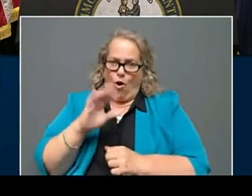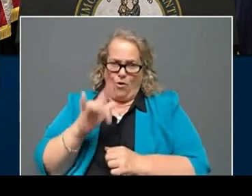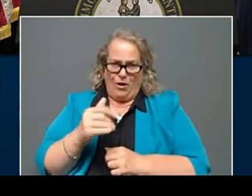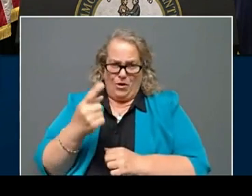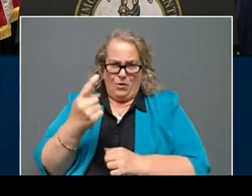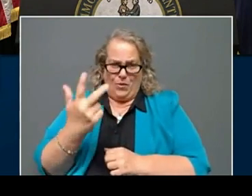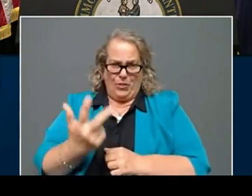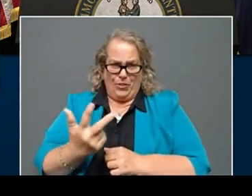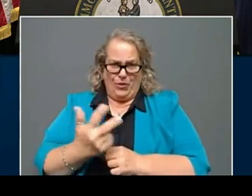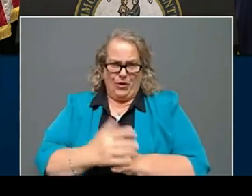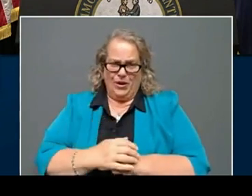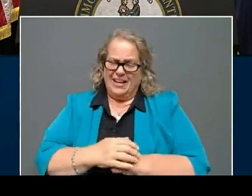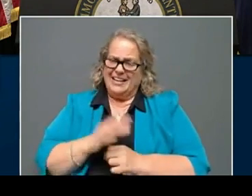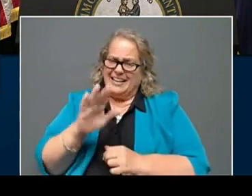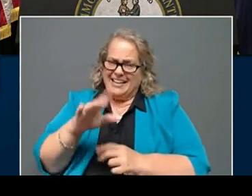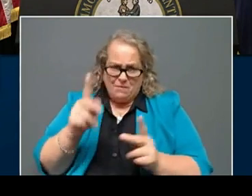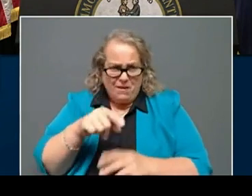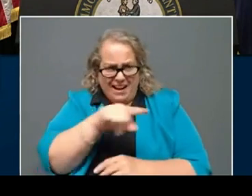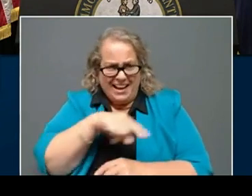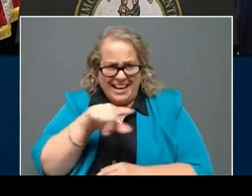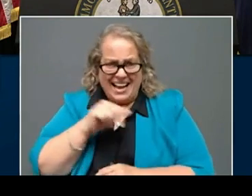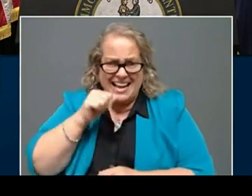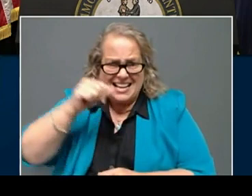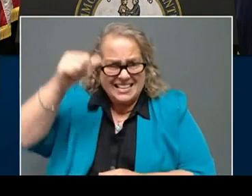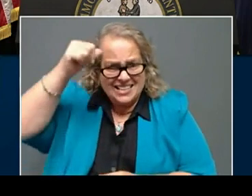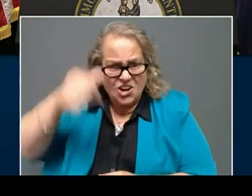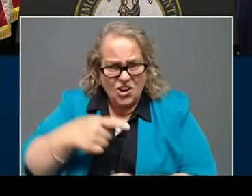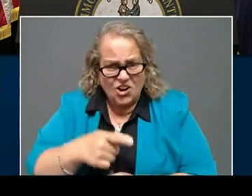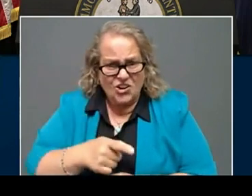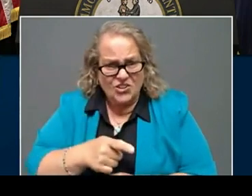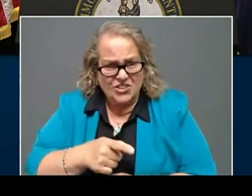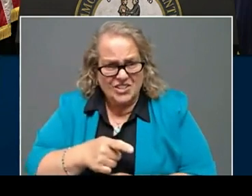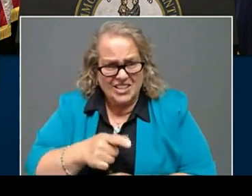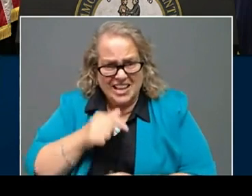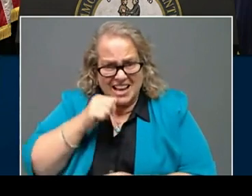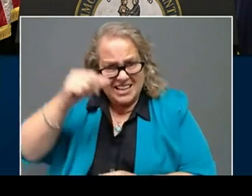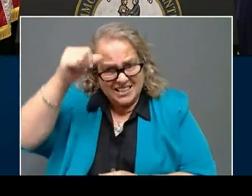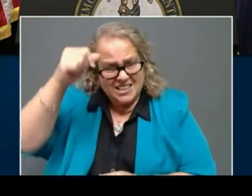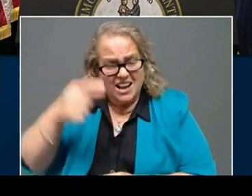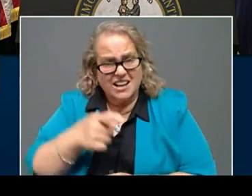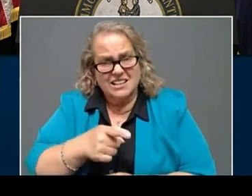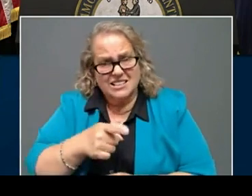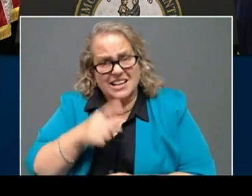are adults, right? These are adults. We need them to make the adult decision,